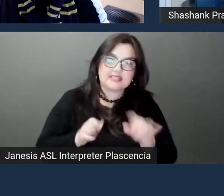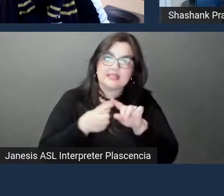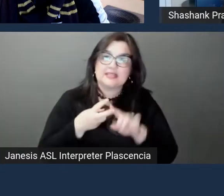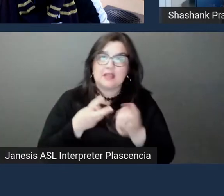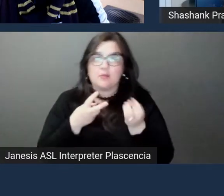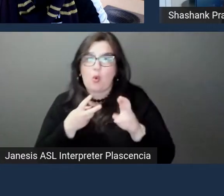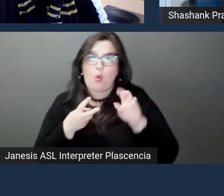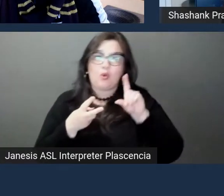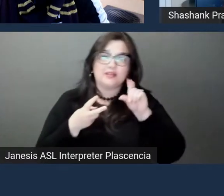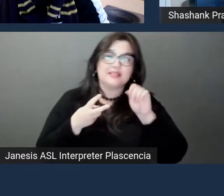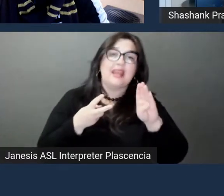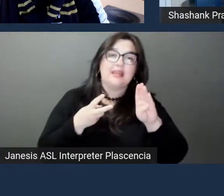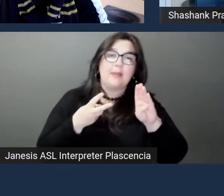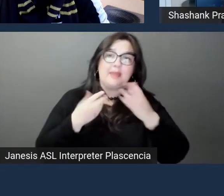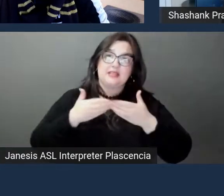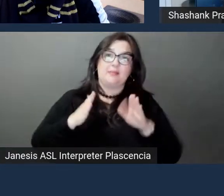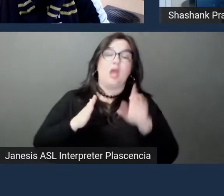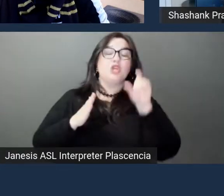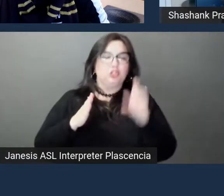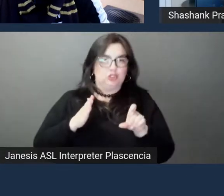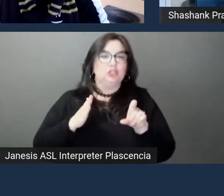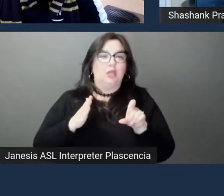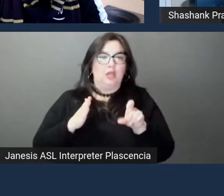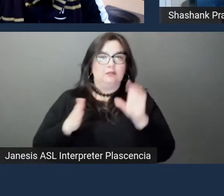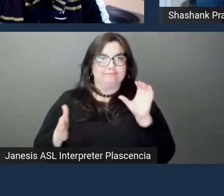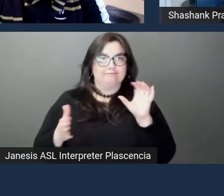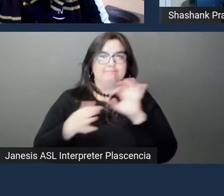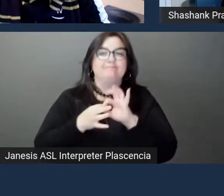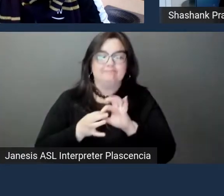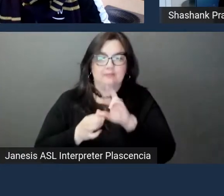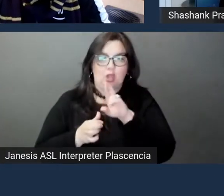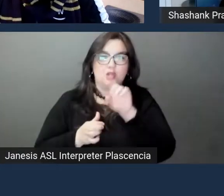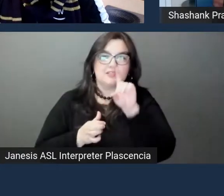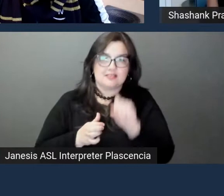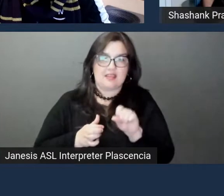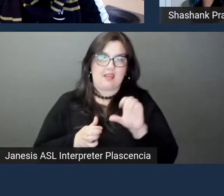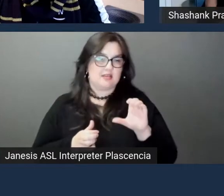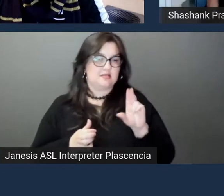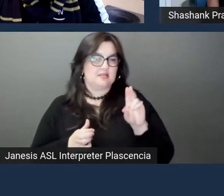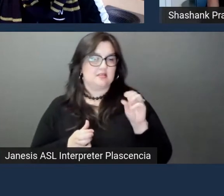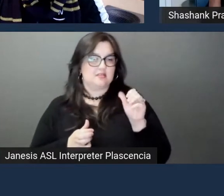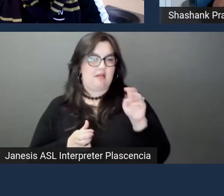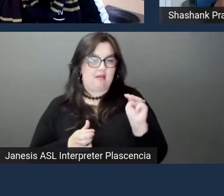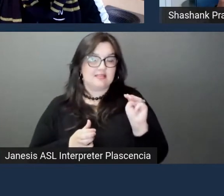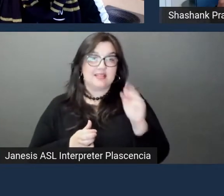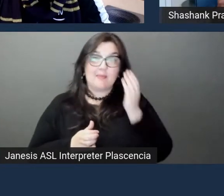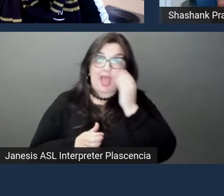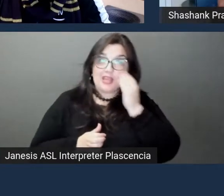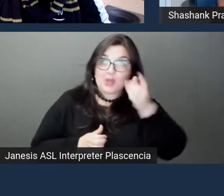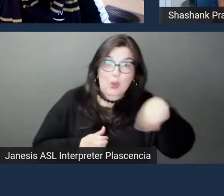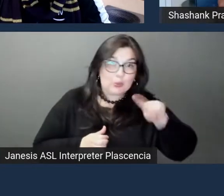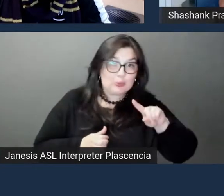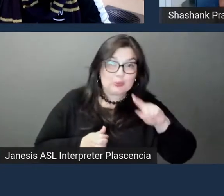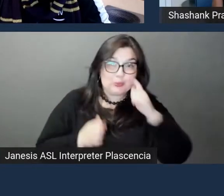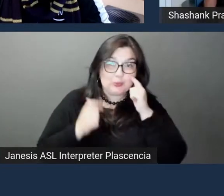should consider this custom. Yeah. I know folks watching, if you feel like this is going to be applicable to you.